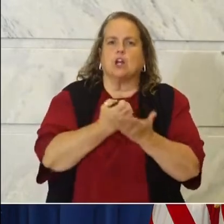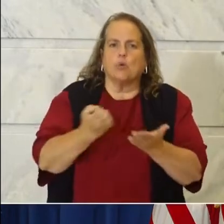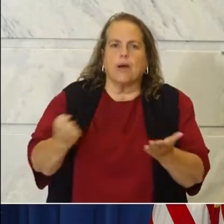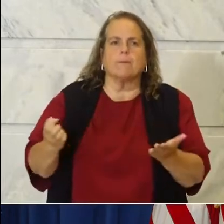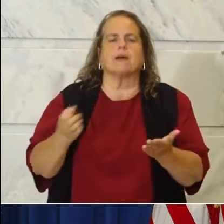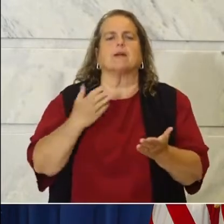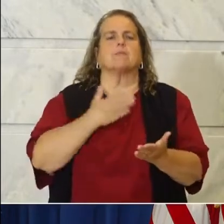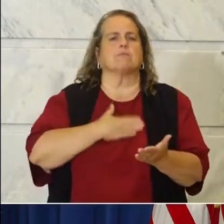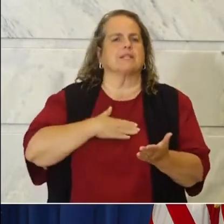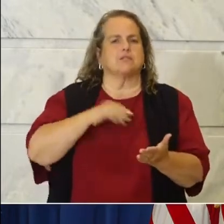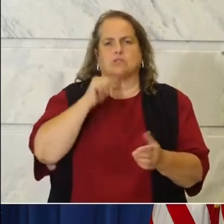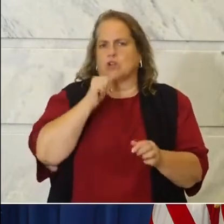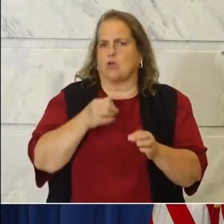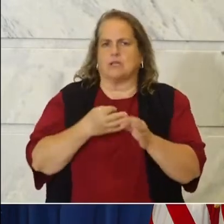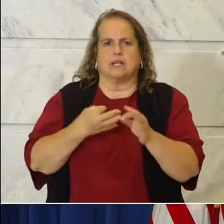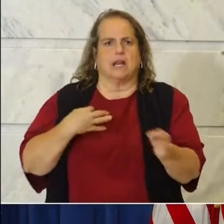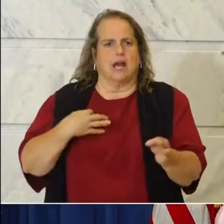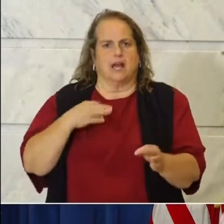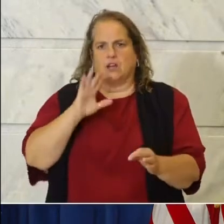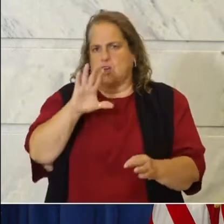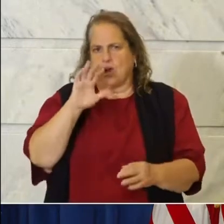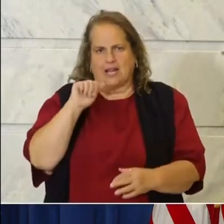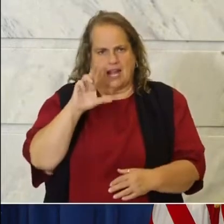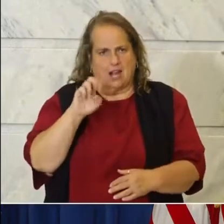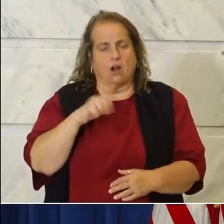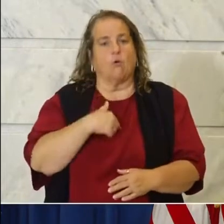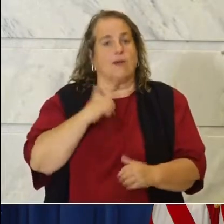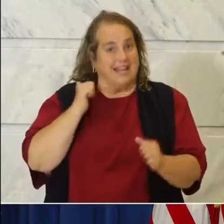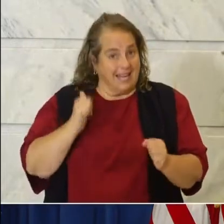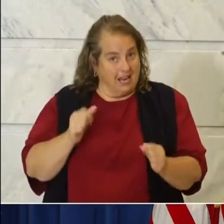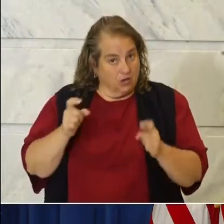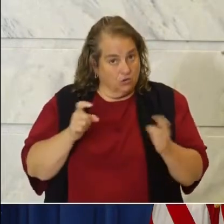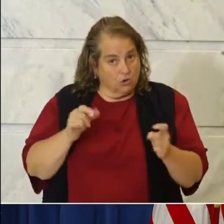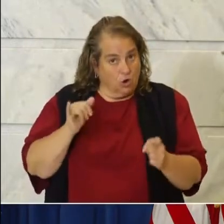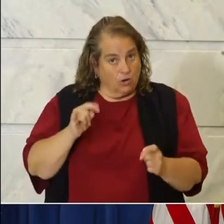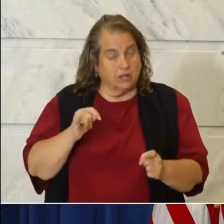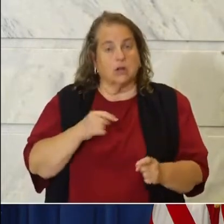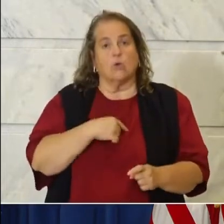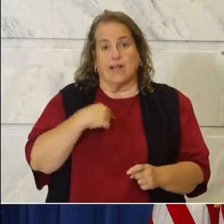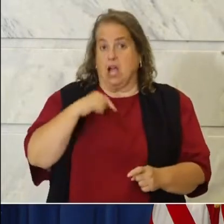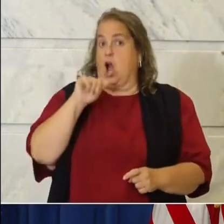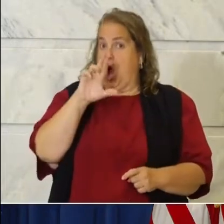you need it, we can control this. Are curve is going up? Um, it's going up